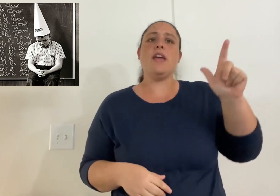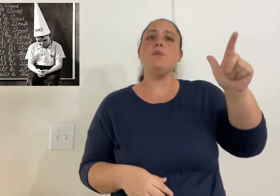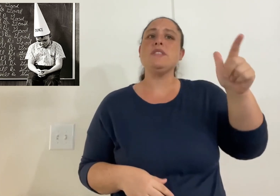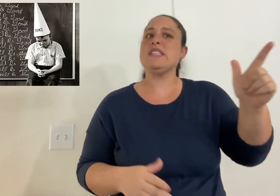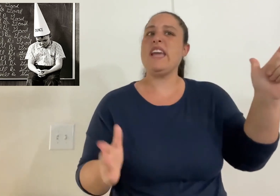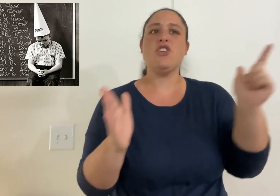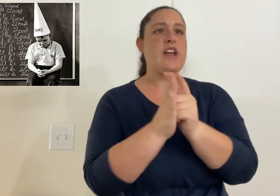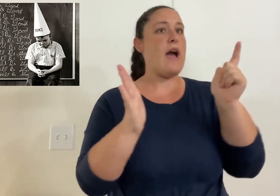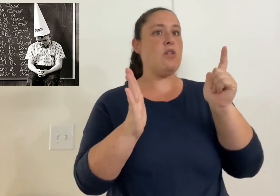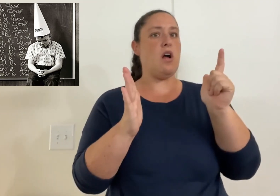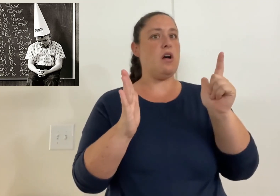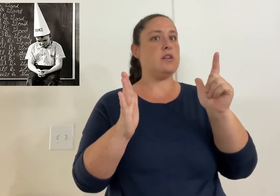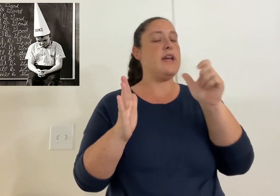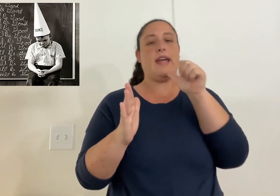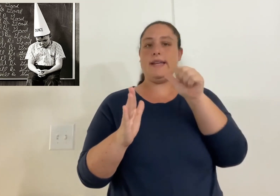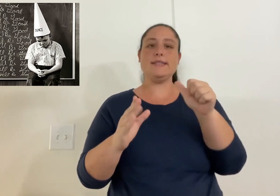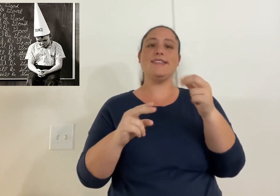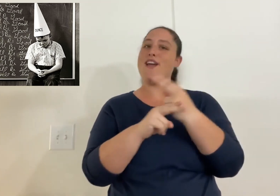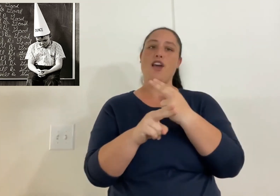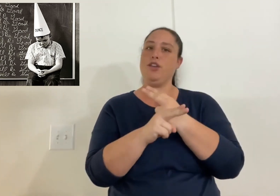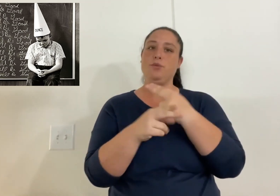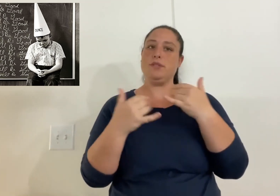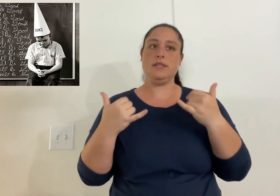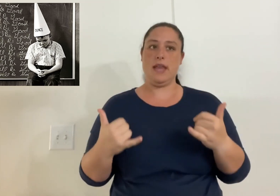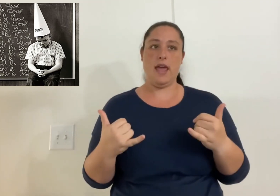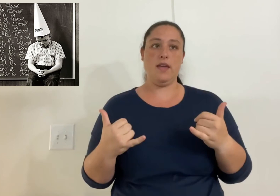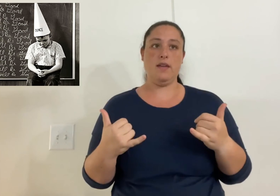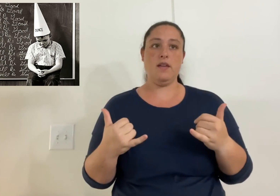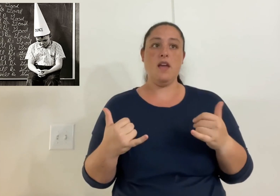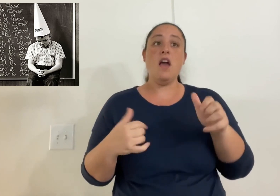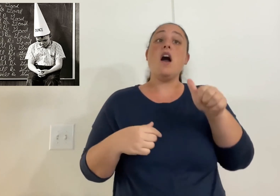It was later outlawed and is not used today.